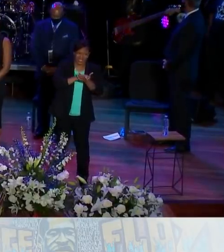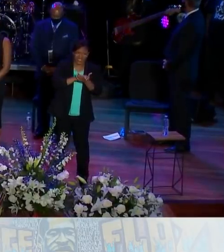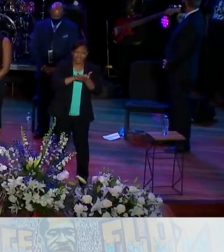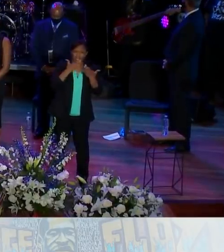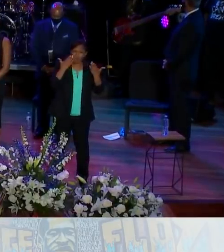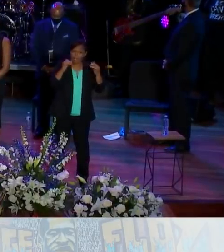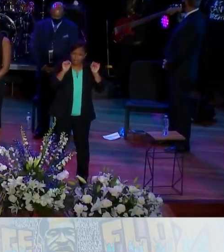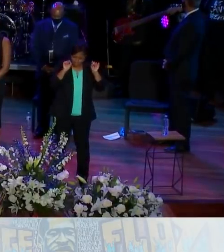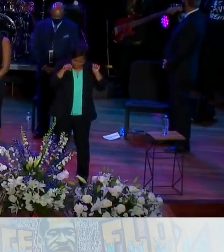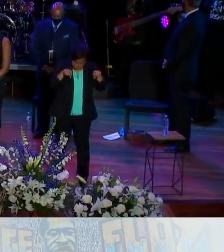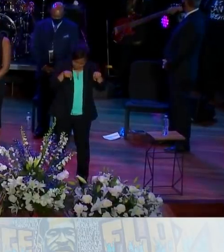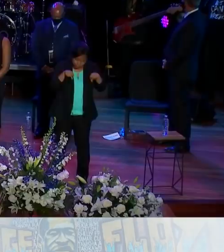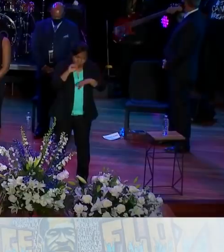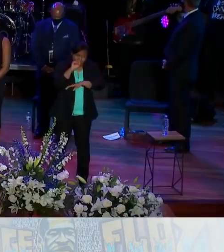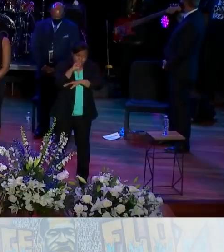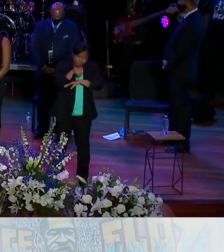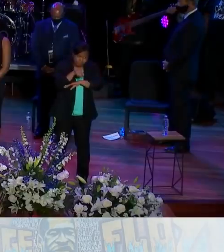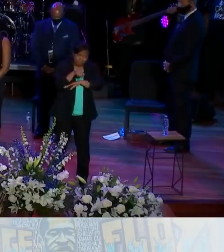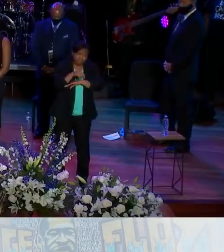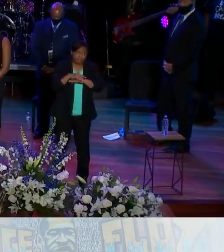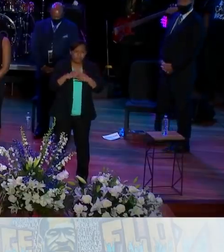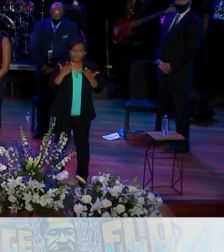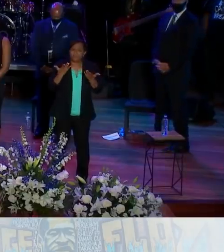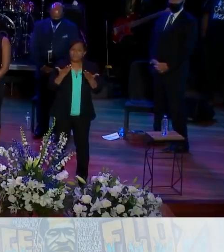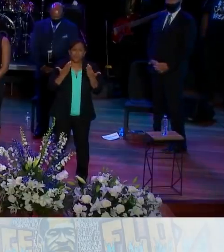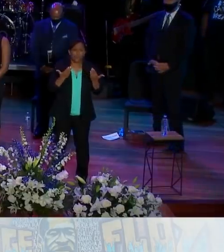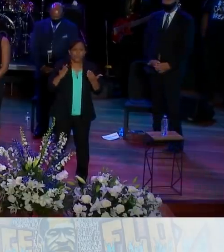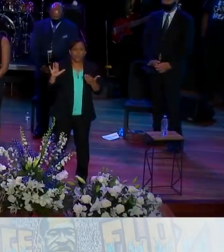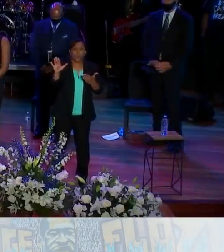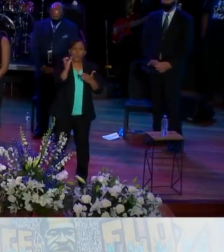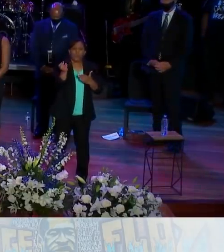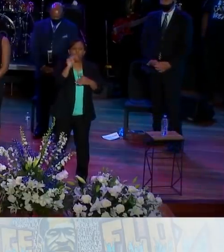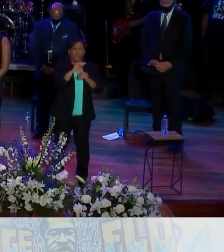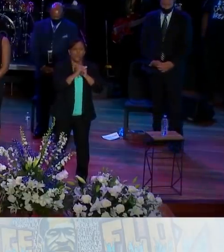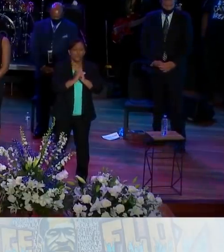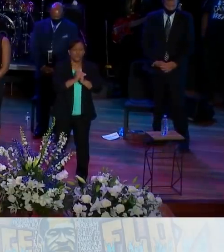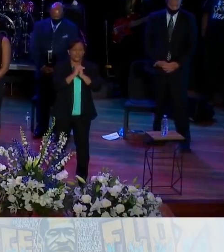END THIS TIME, TO BRING ABOUT A NEW SEASON.